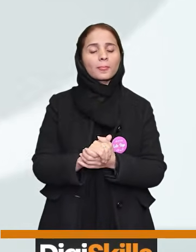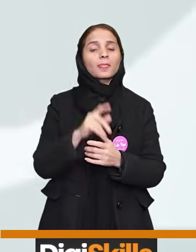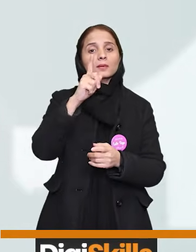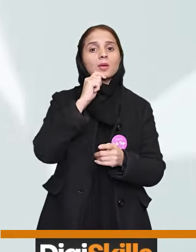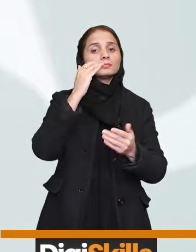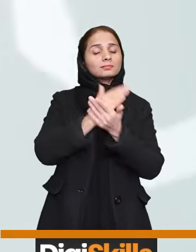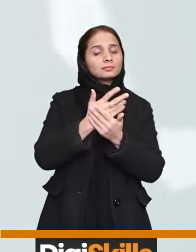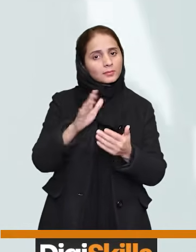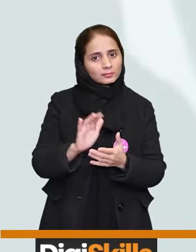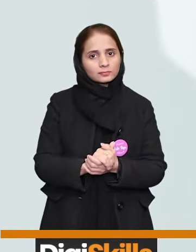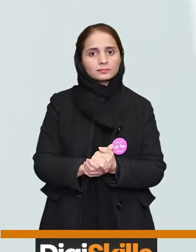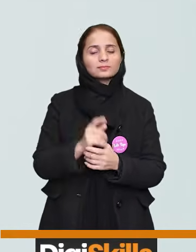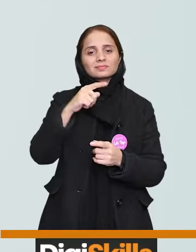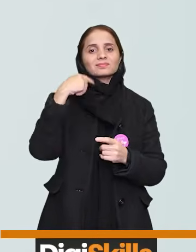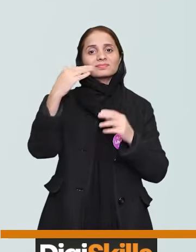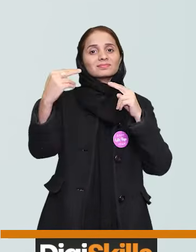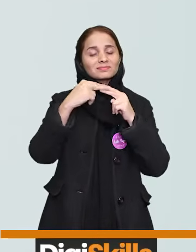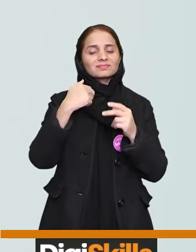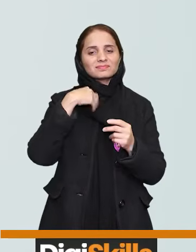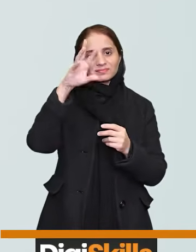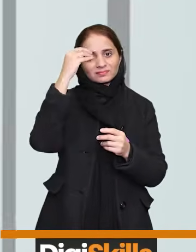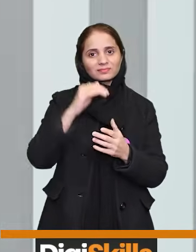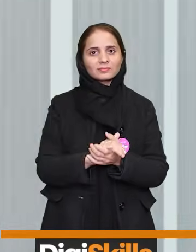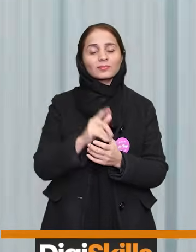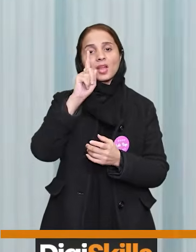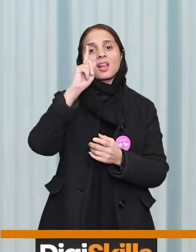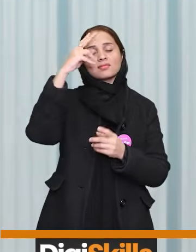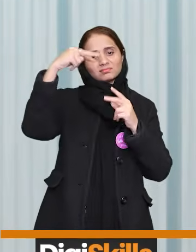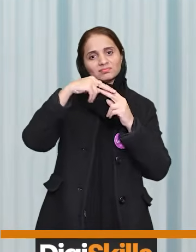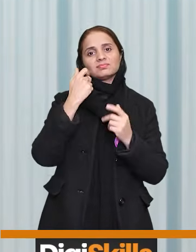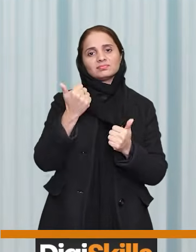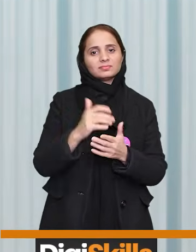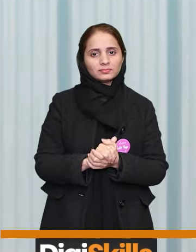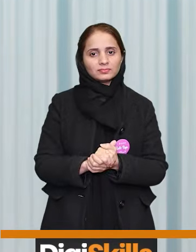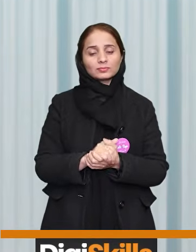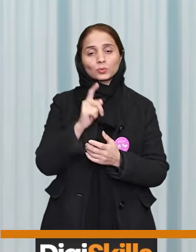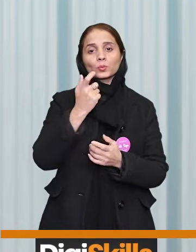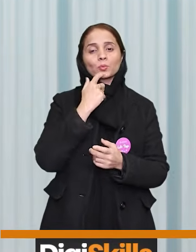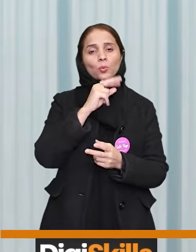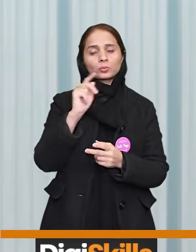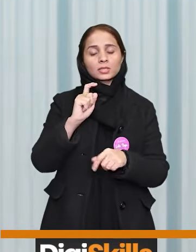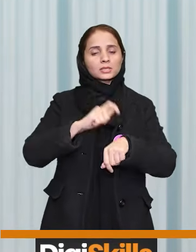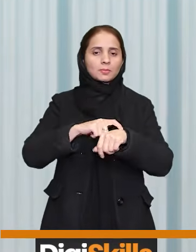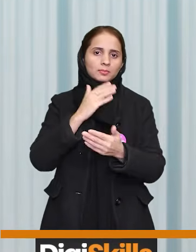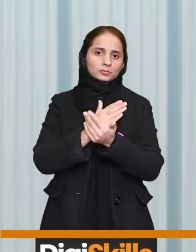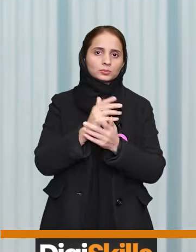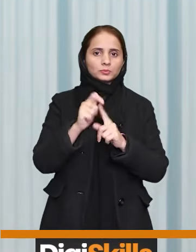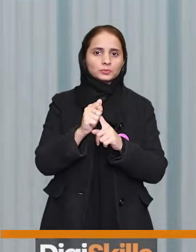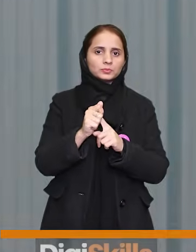and make a commitment, you are not only answerable to that person, you are also answerable to the Almighty. So, time management is very important.